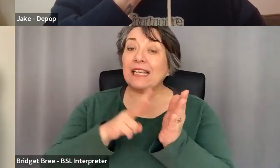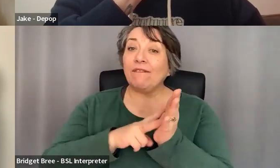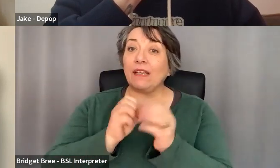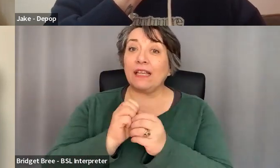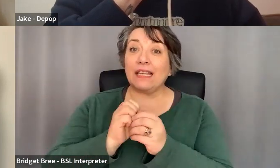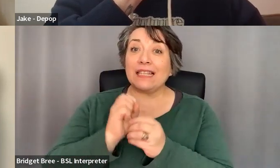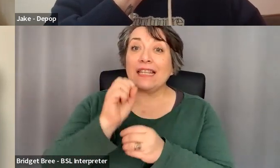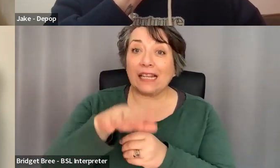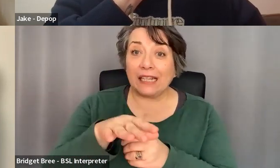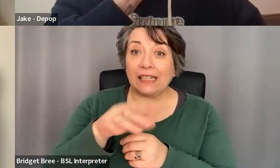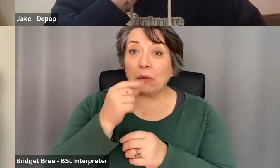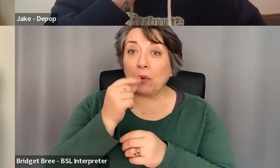Good question.